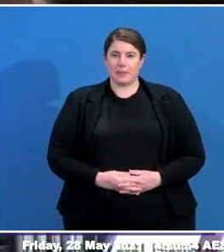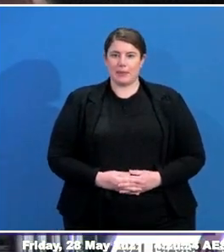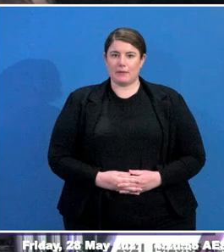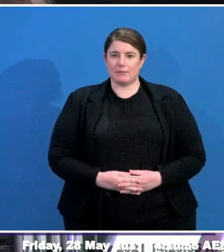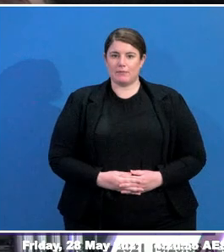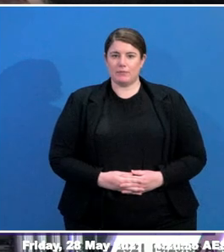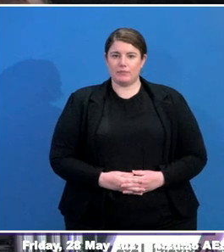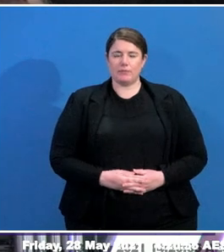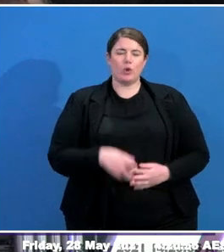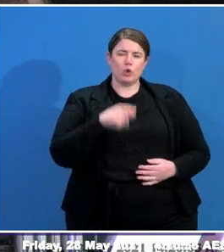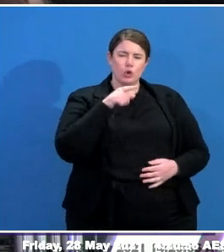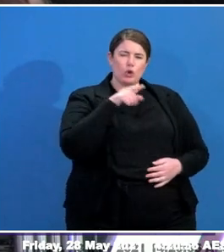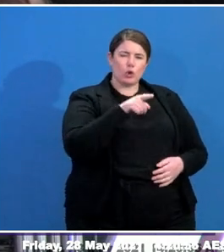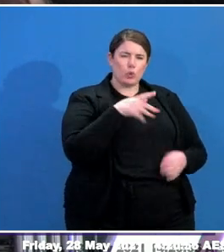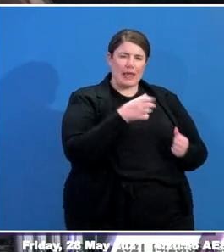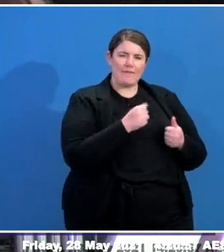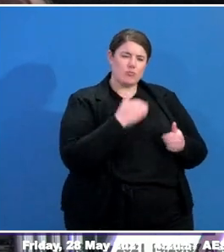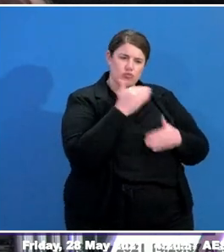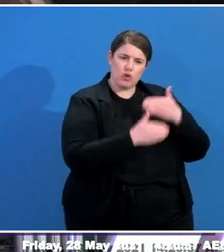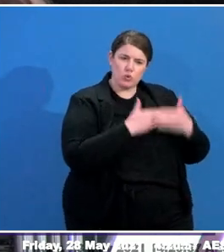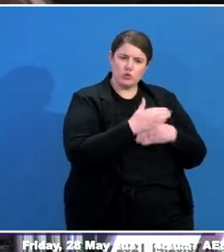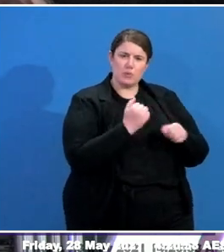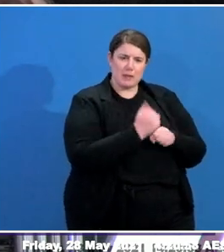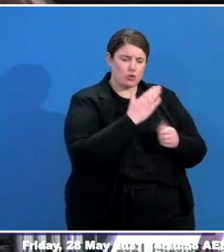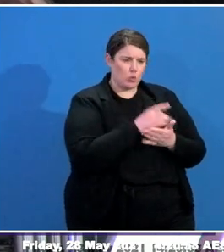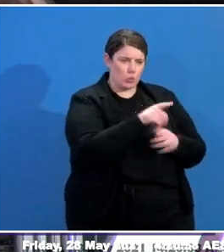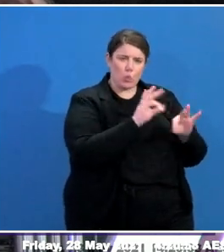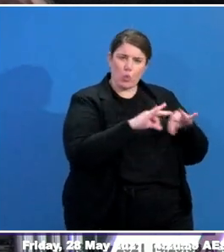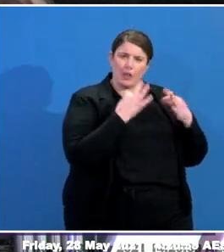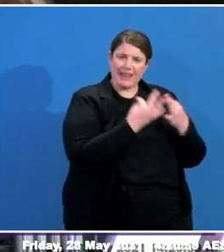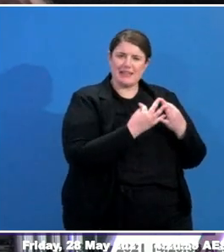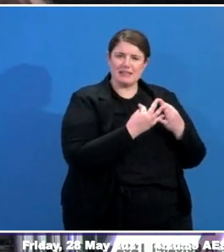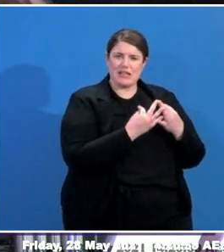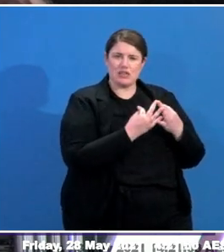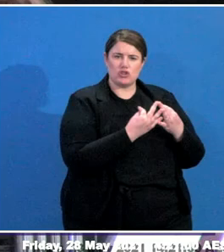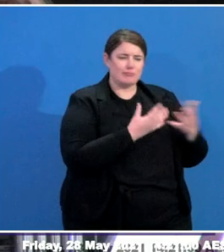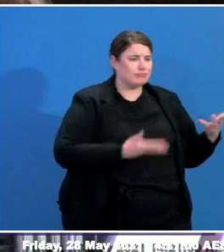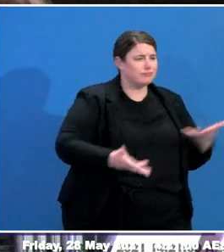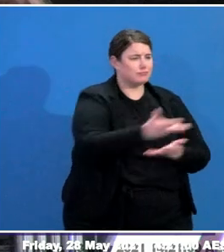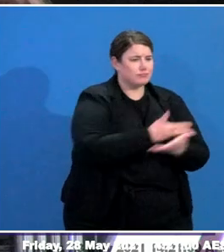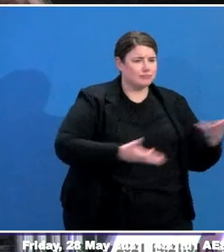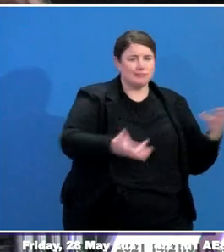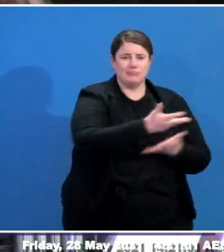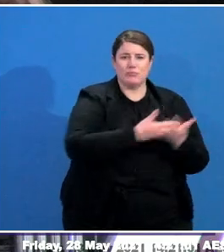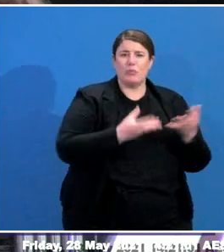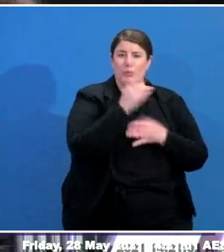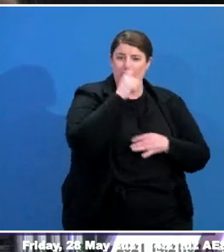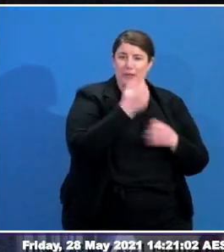Do you have processes to make sure that your Commission consults as much as it can with people with a disability?